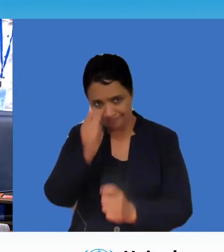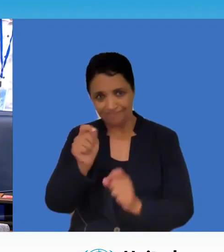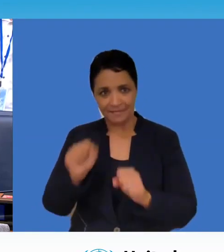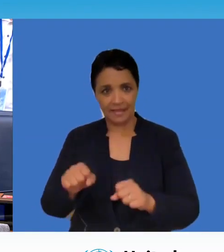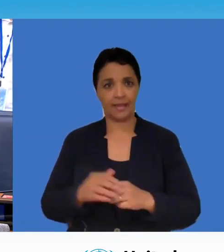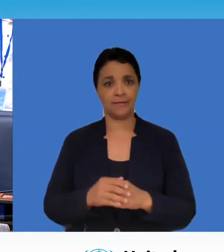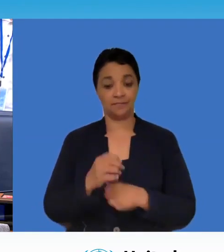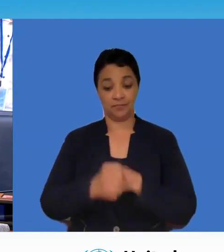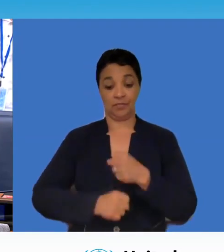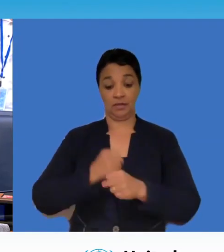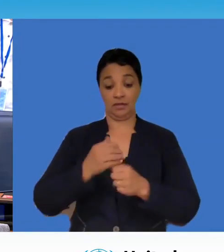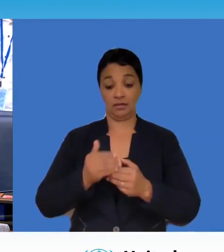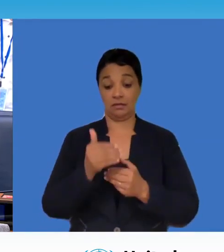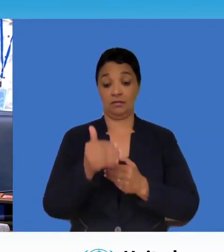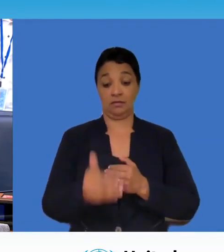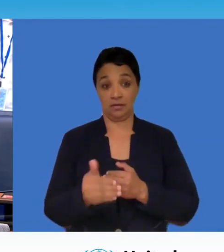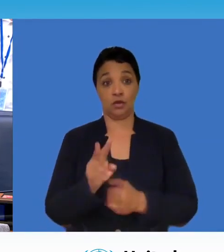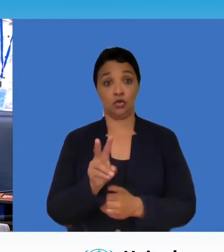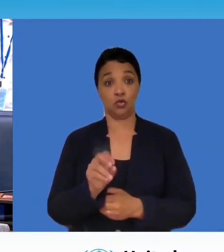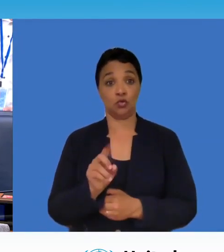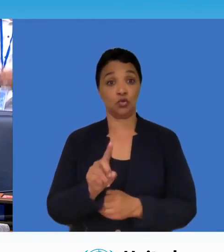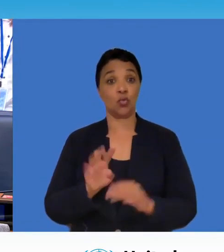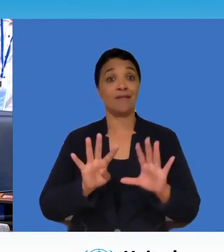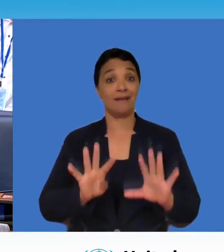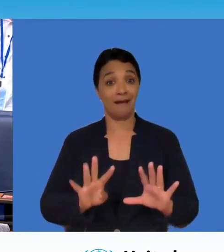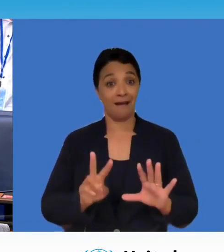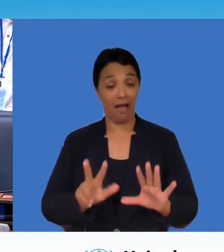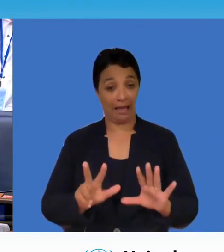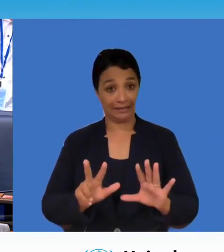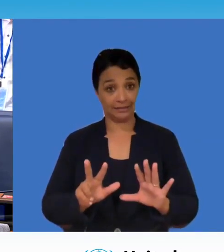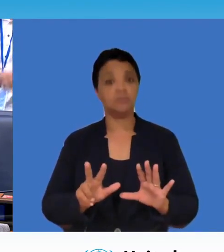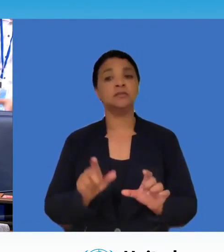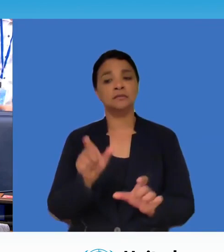general directorate for the development of the people with disabilities was established